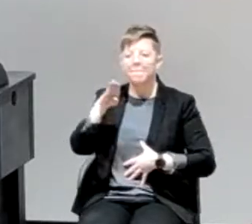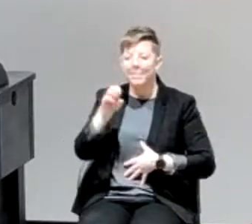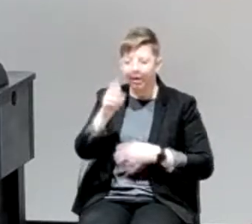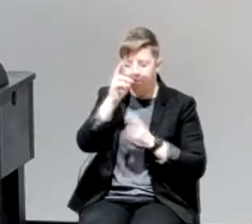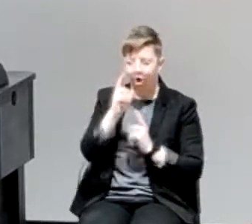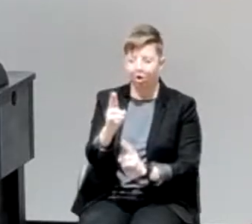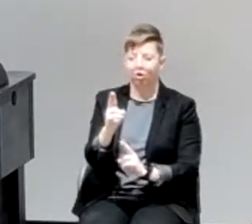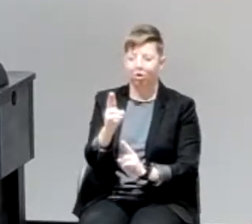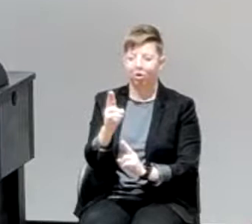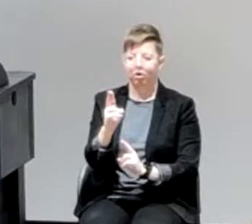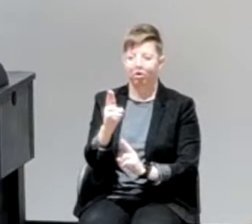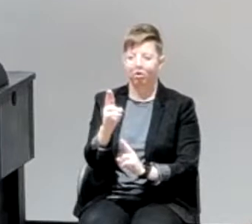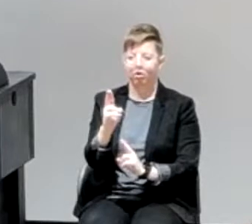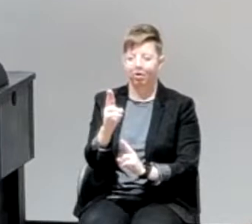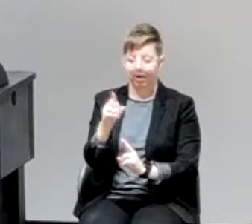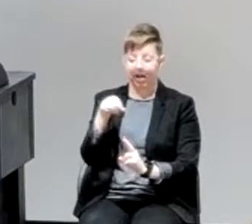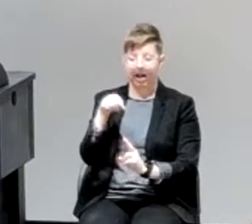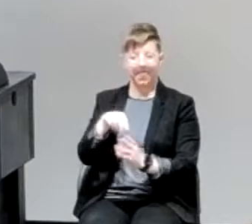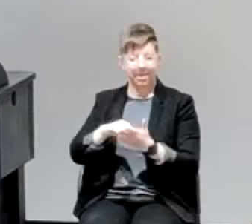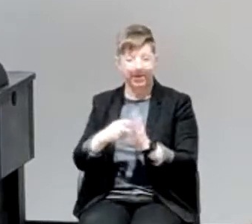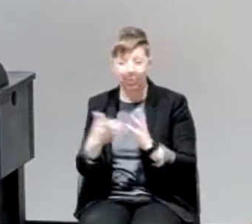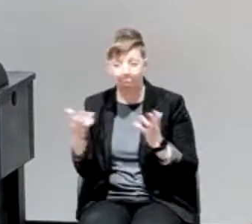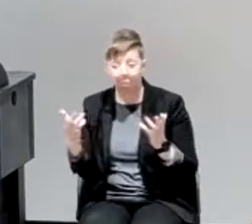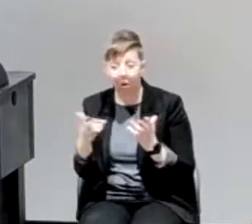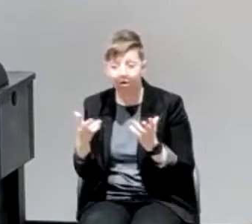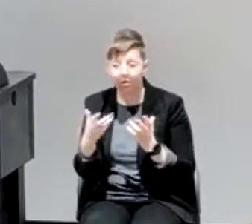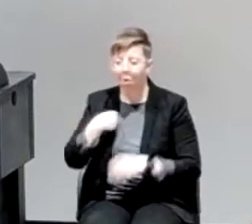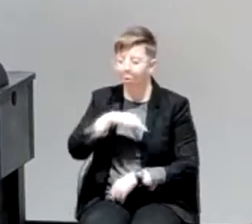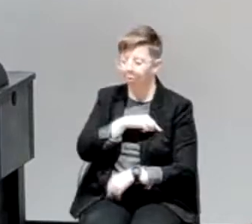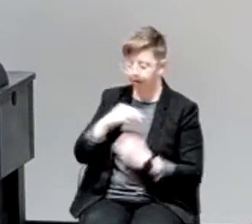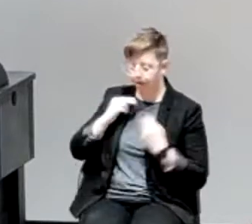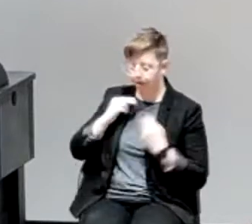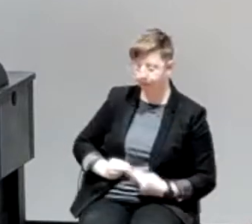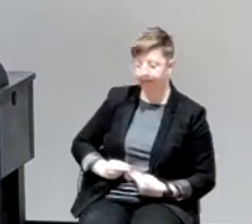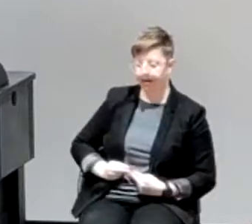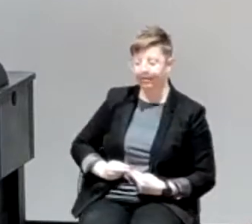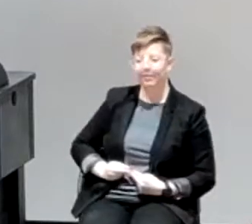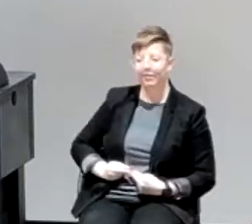It's a flawless gauge that my late father reminded me that all of us have it and it